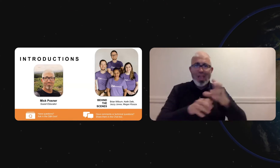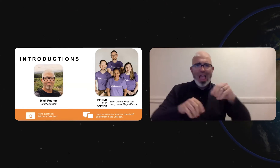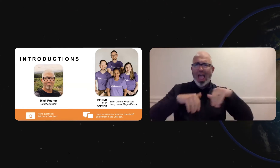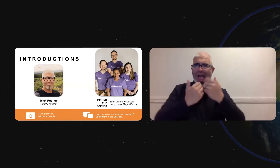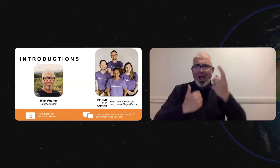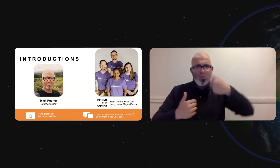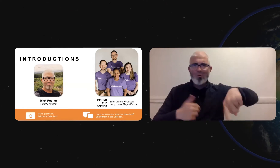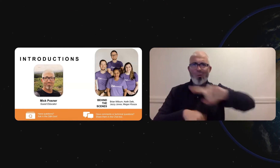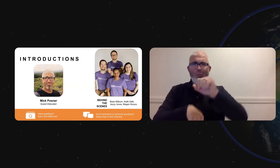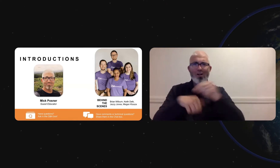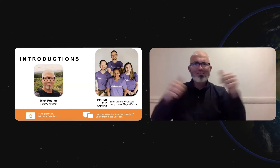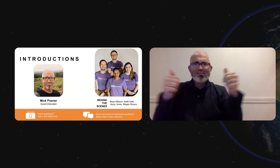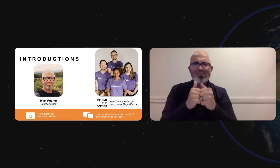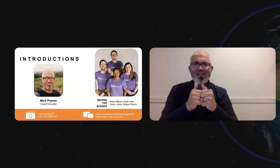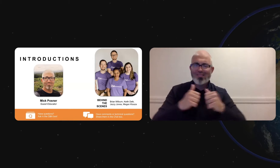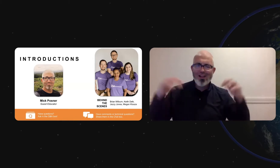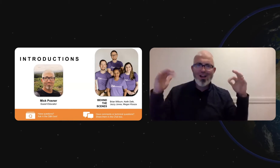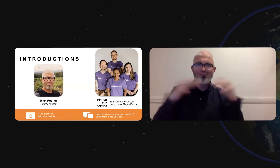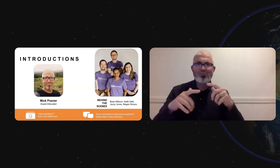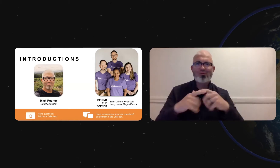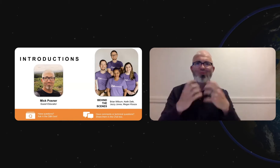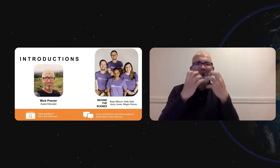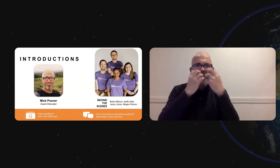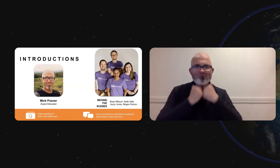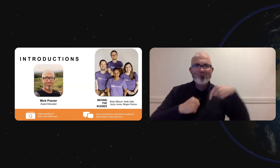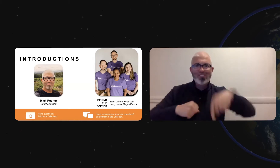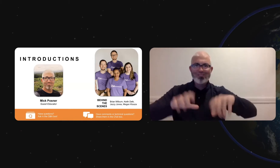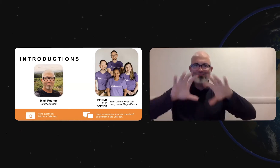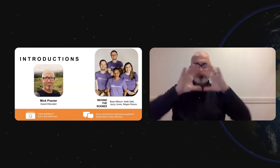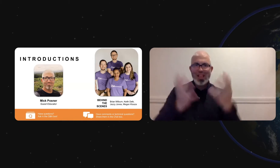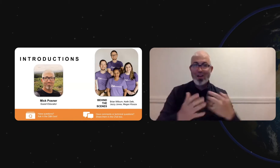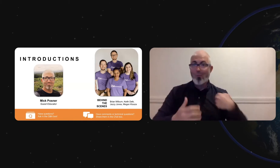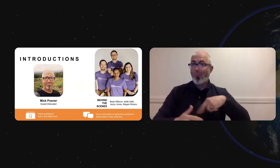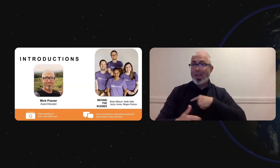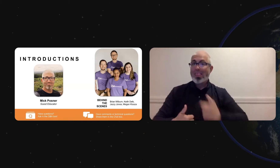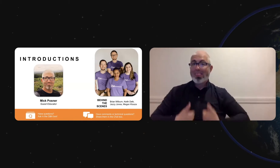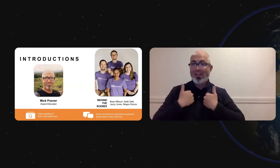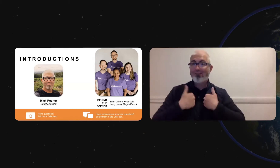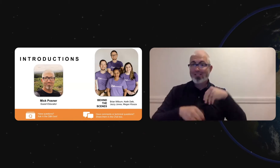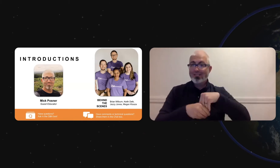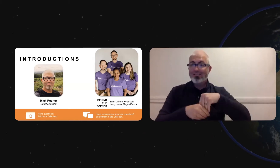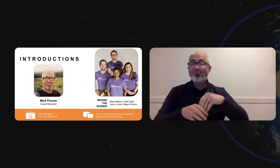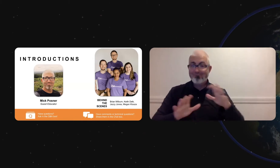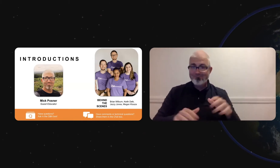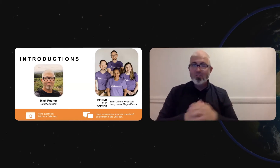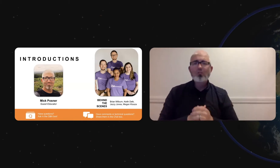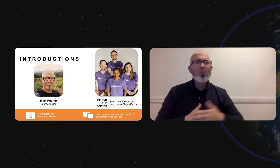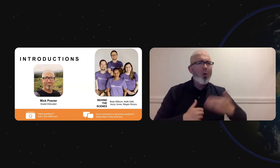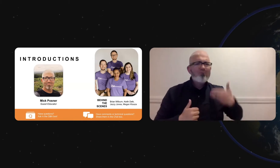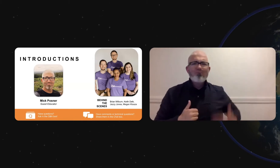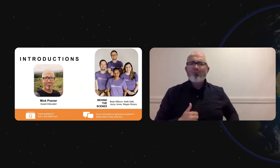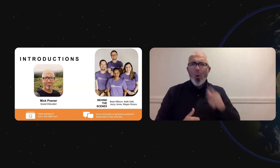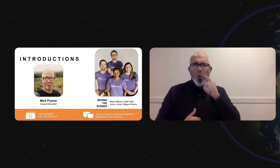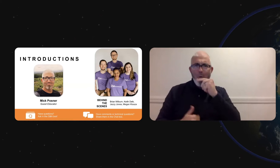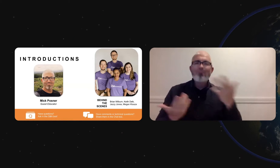And we'll embrace our planet that we live on.